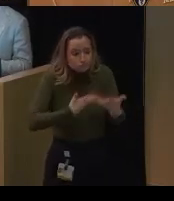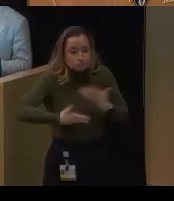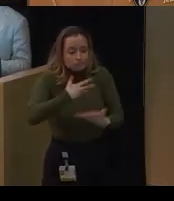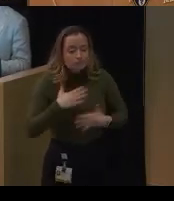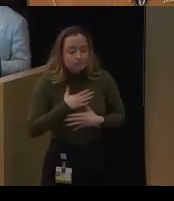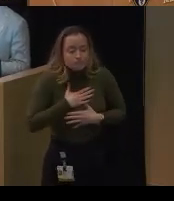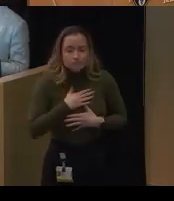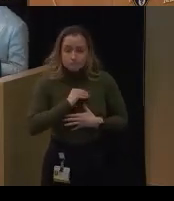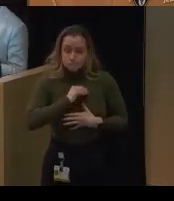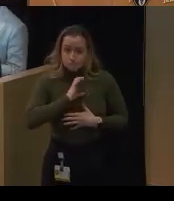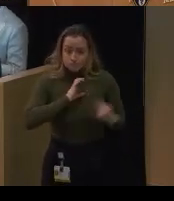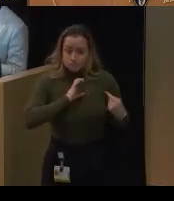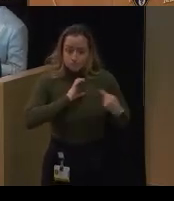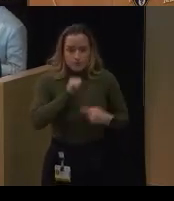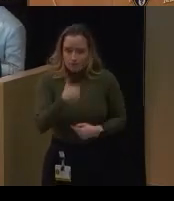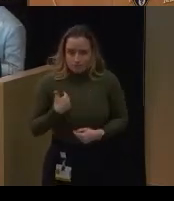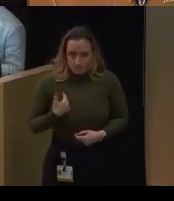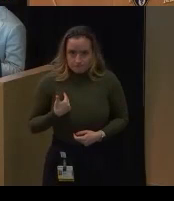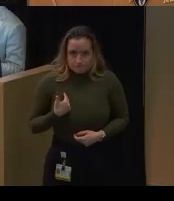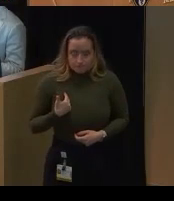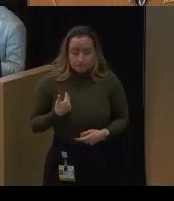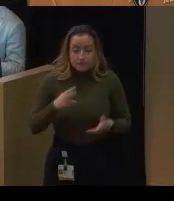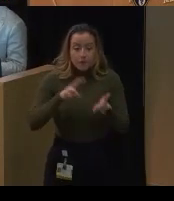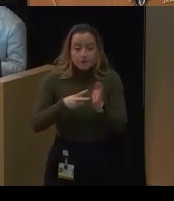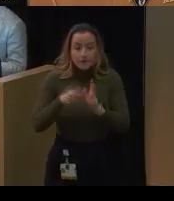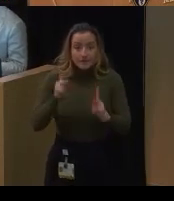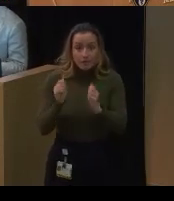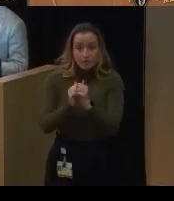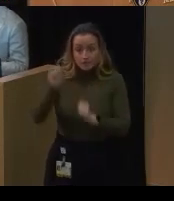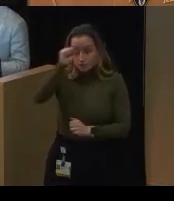result this is why we also know that people with schizophrenia report fewer daily social